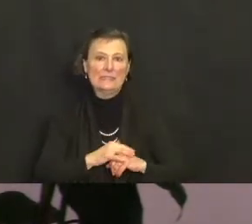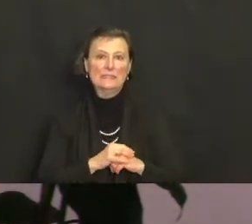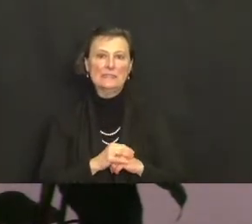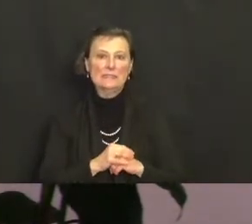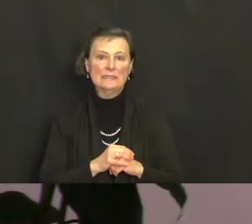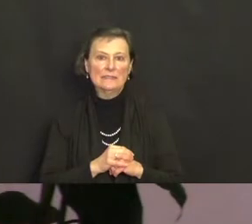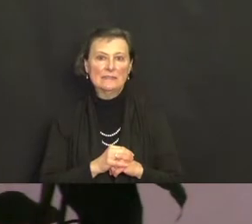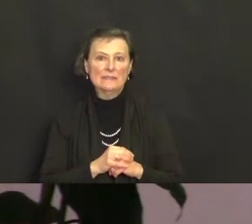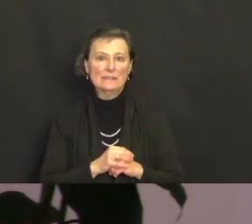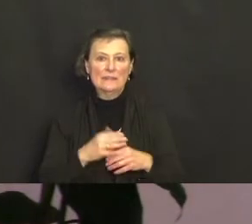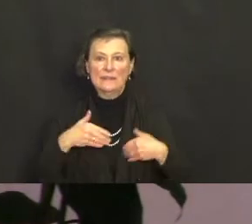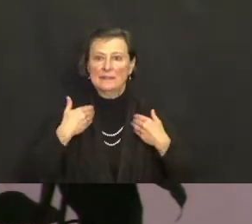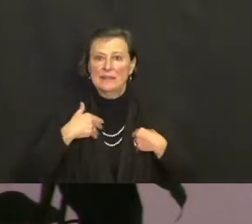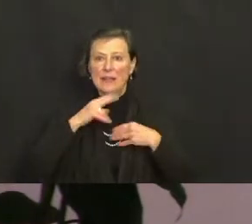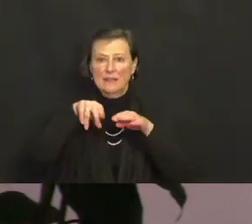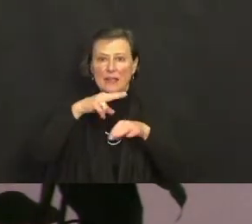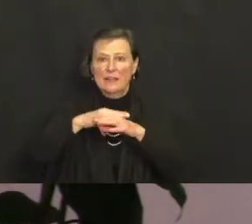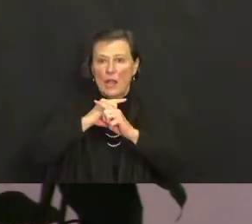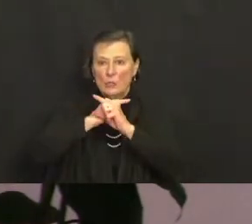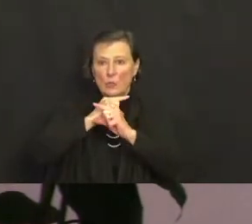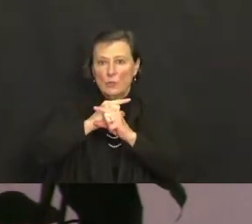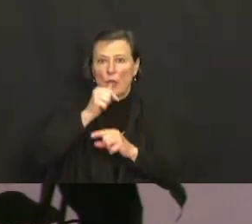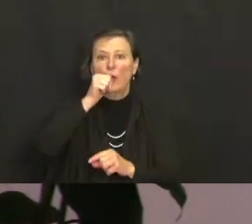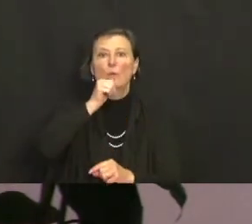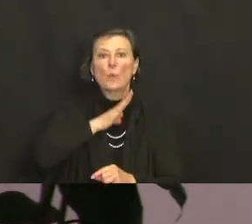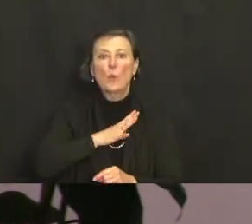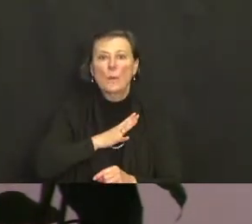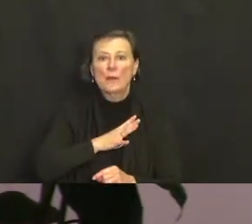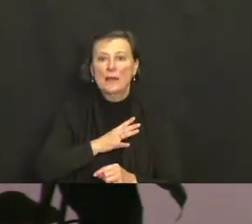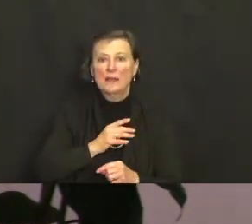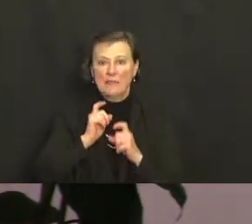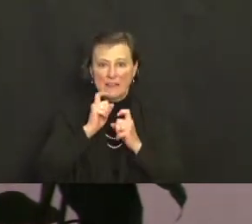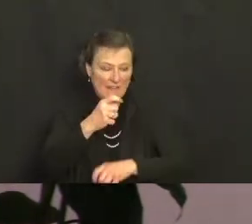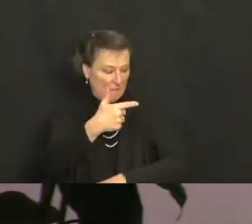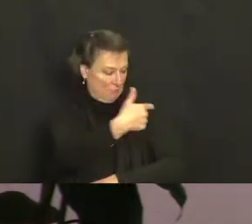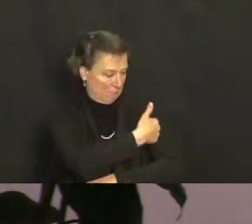Young National Guards woman giving shots.